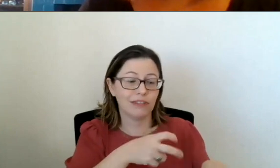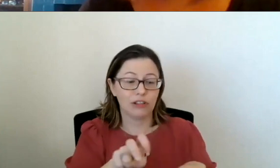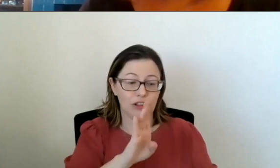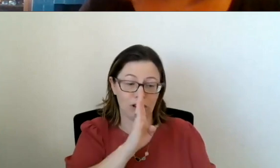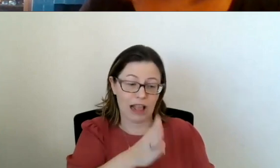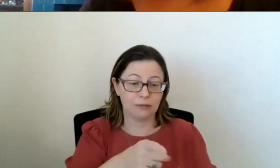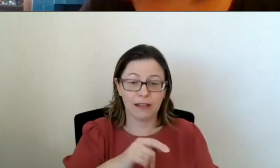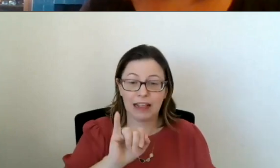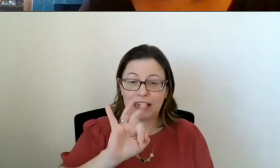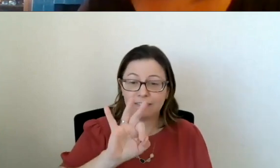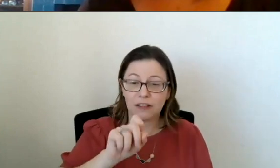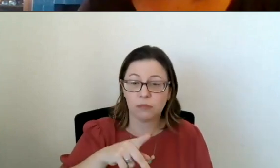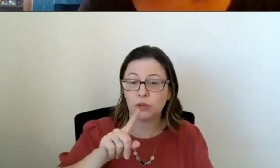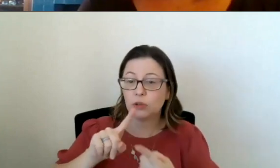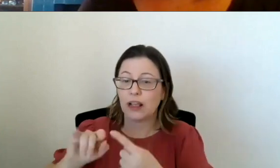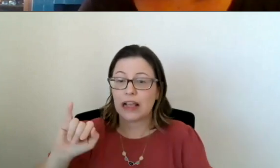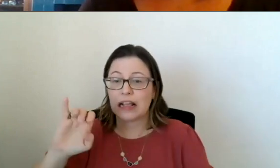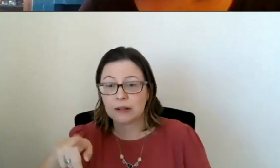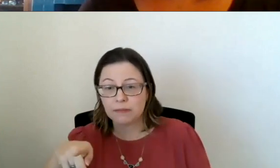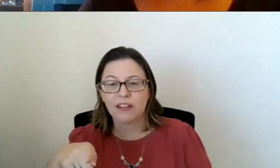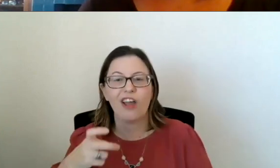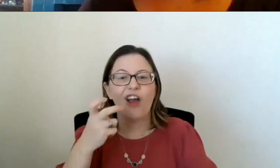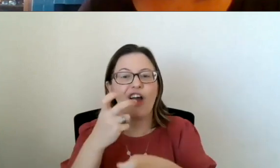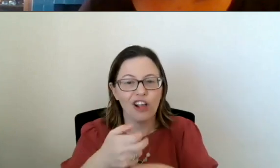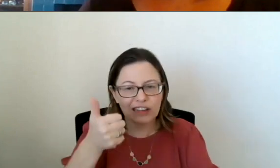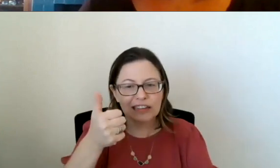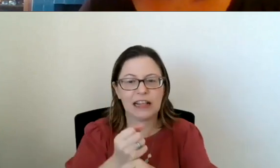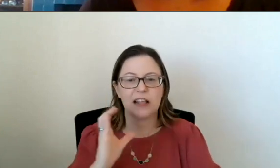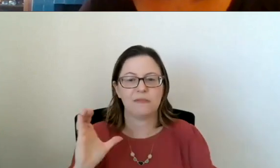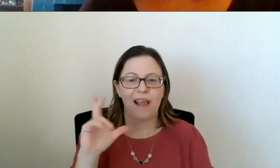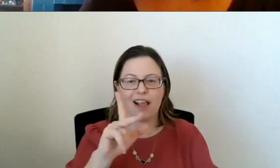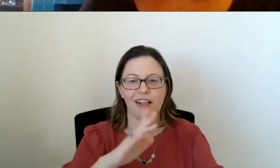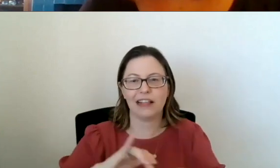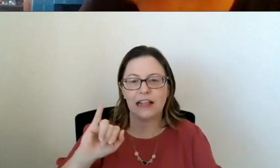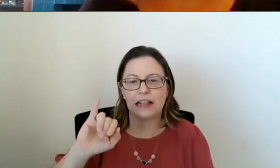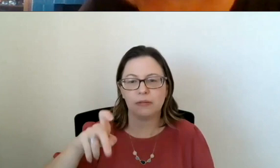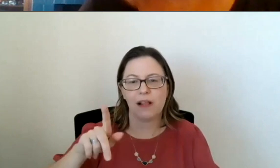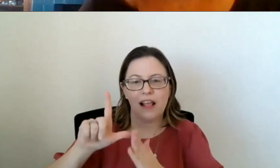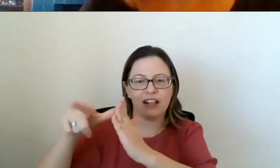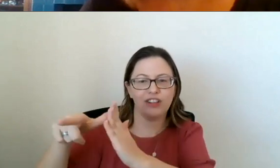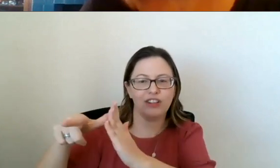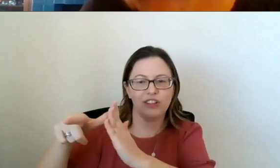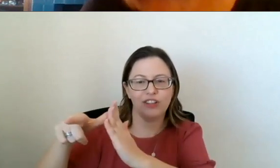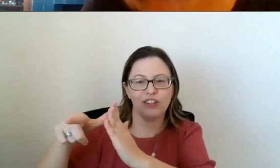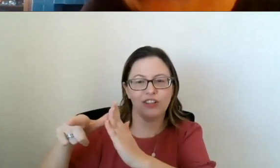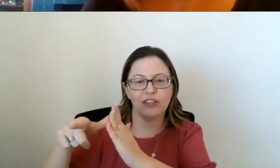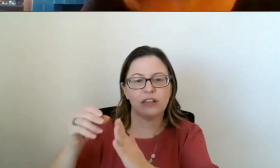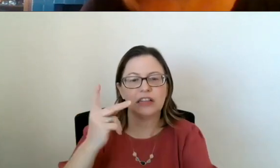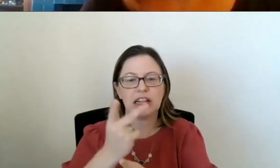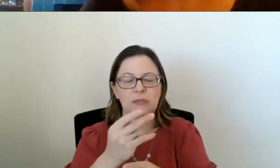And if they're not transitioning from an IFSP to an IEP, you want to get this in